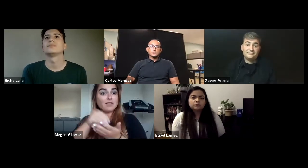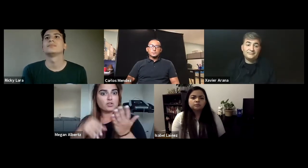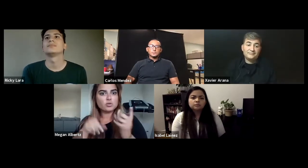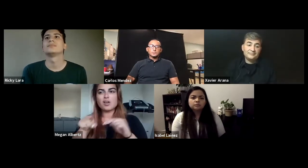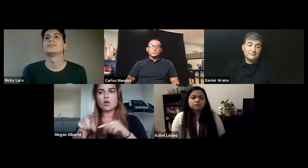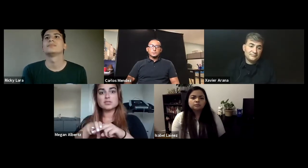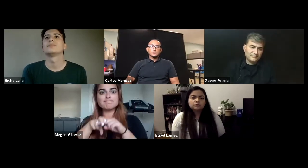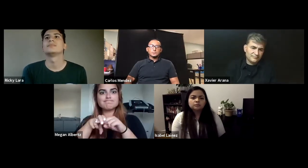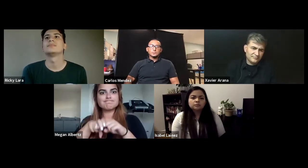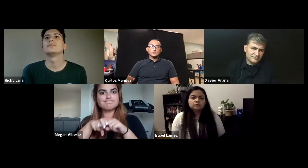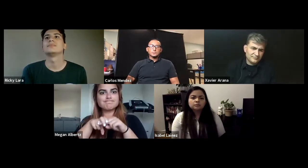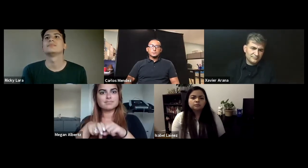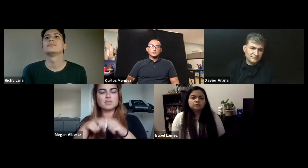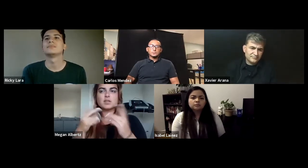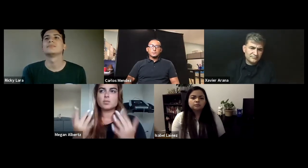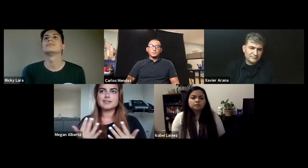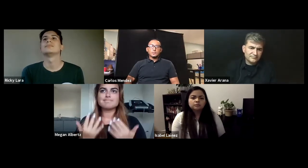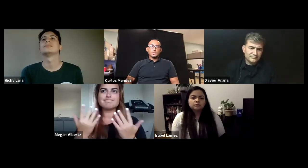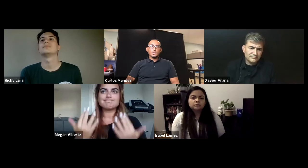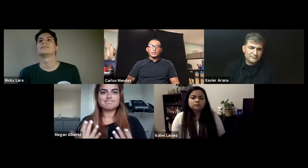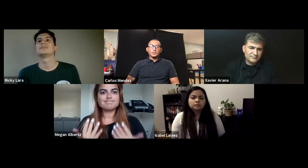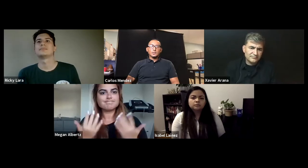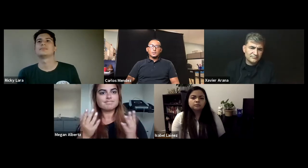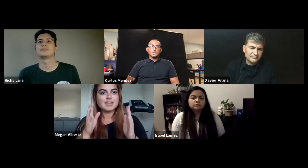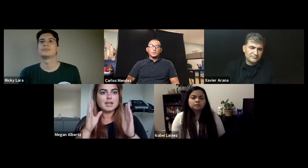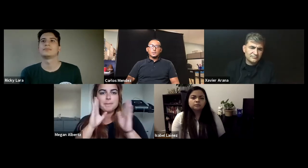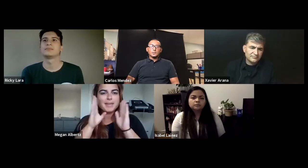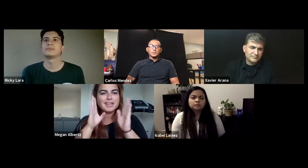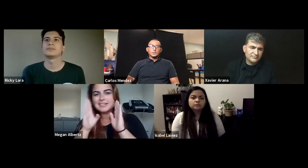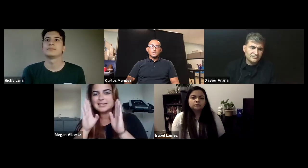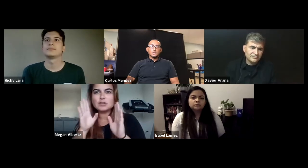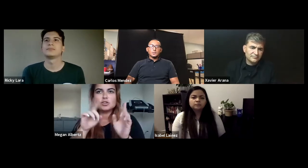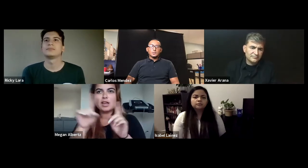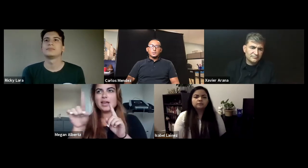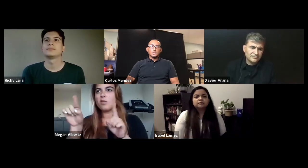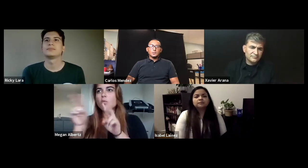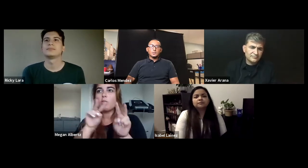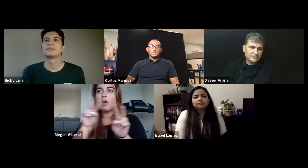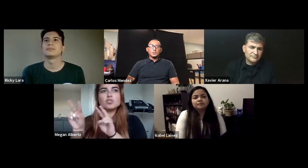and they do go to church, but they go to a hearing church, and then they sit there,